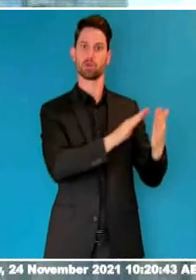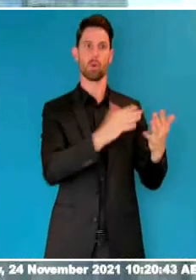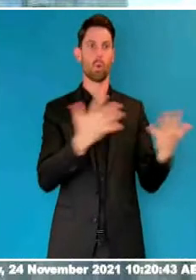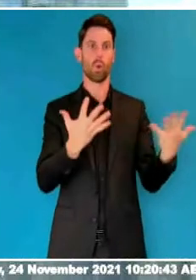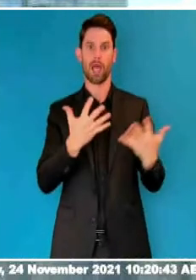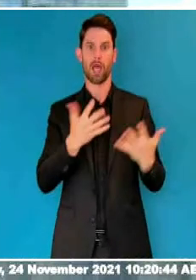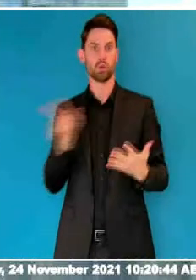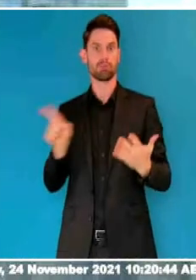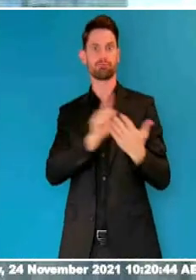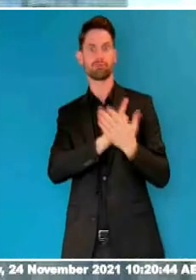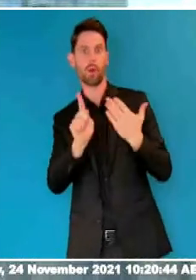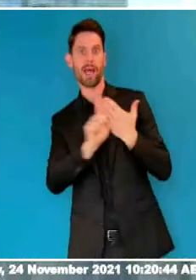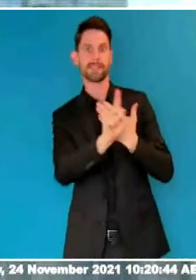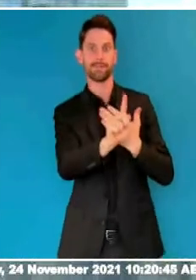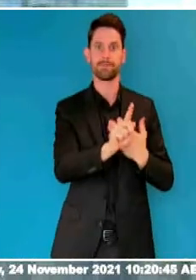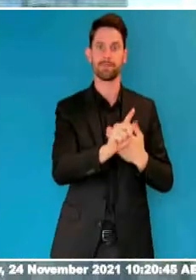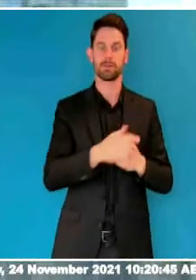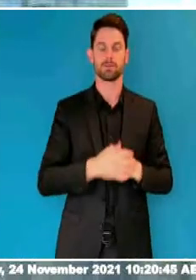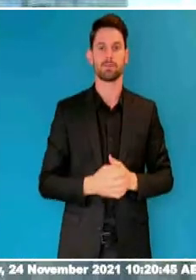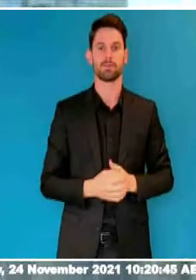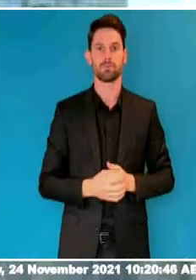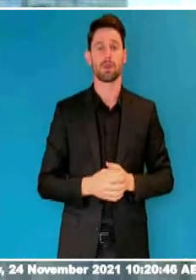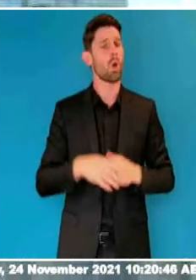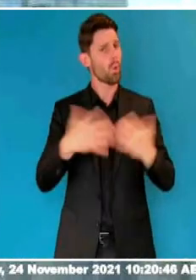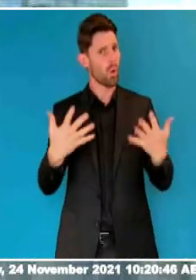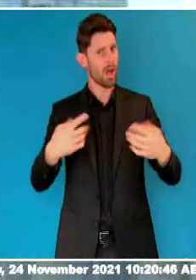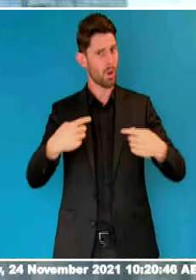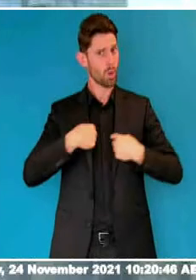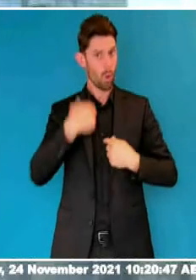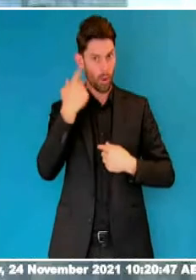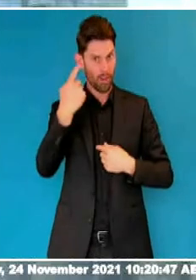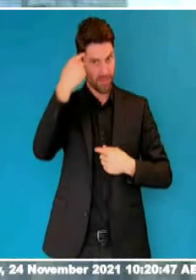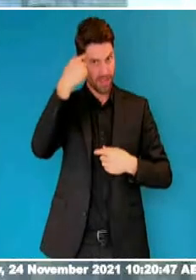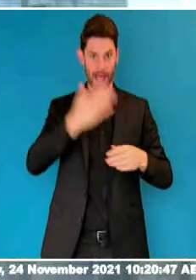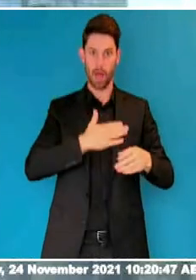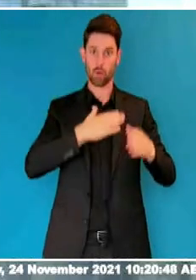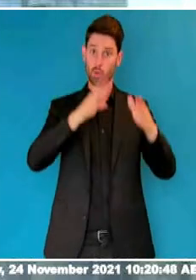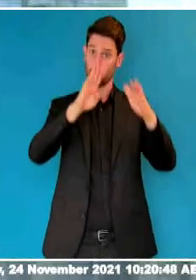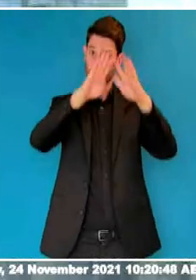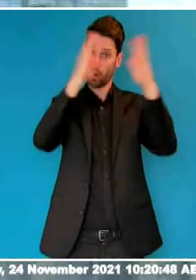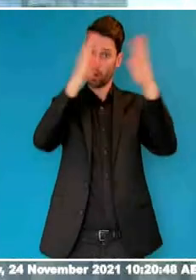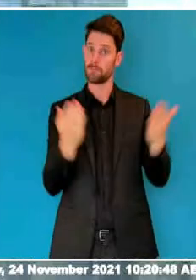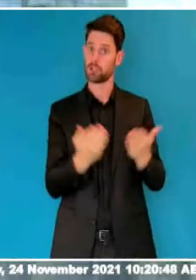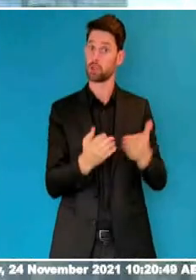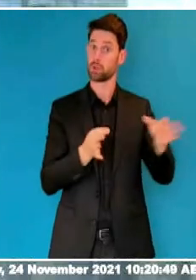As we take a first step is to be proactive in terms of our universal design principles and designing for dignity.